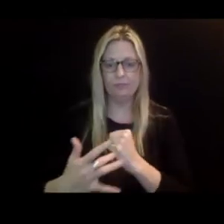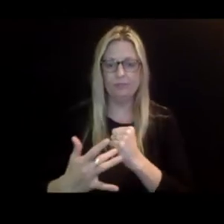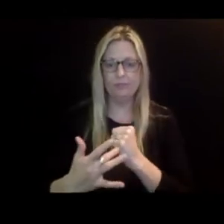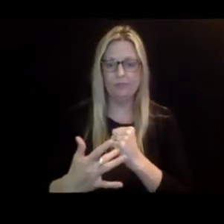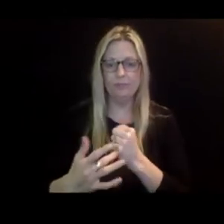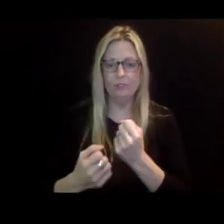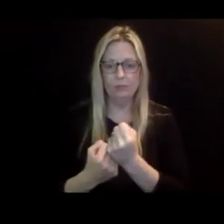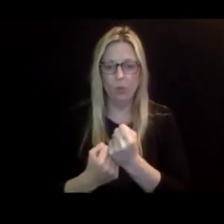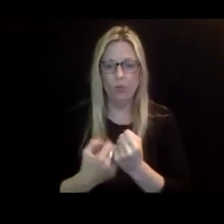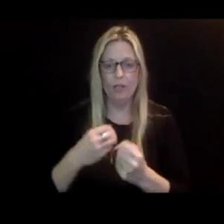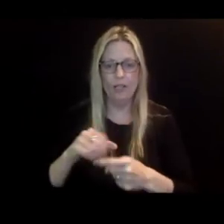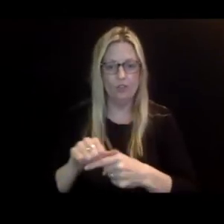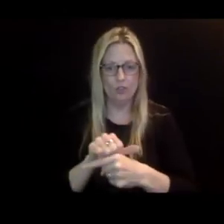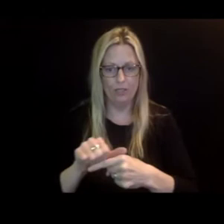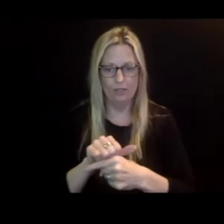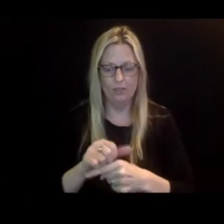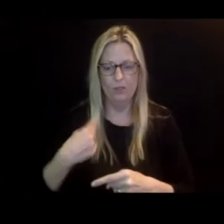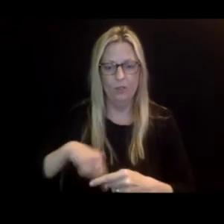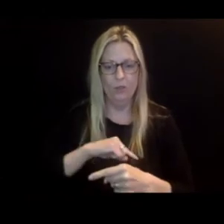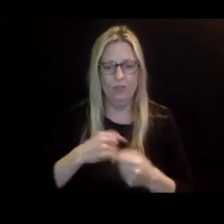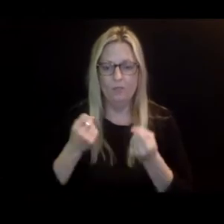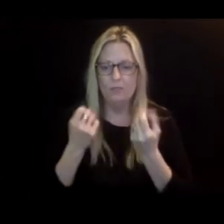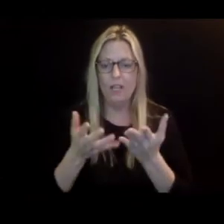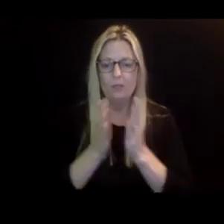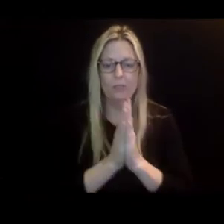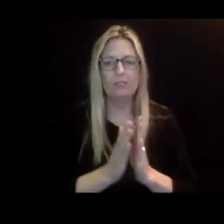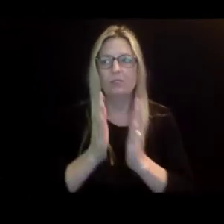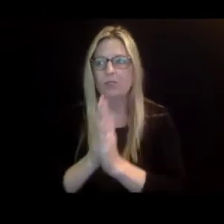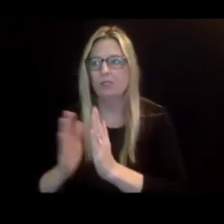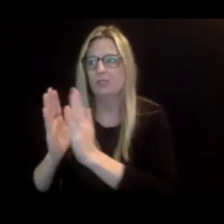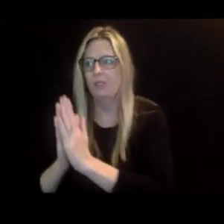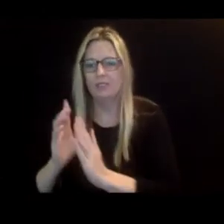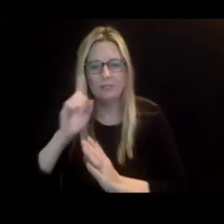support and technology. We have many requests by the community to have Zoom training and